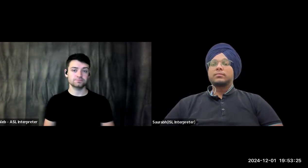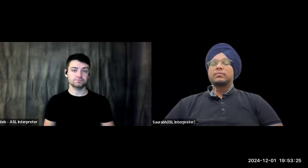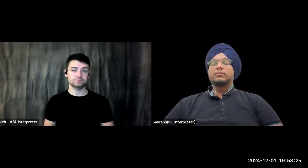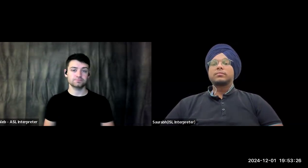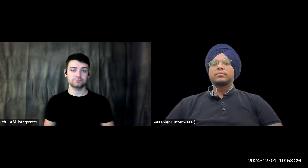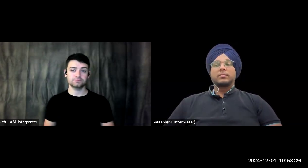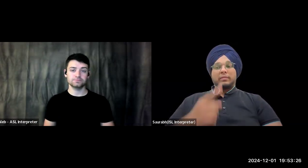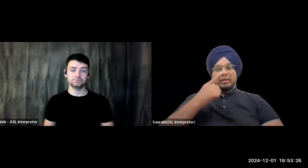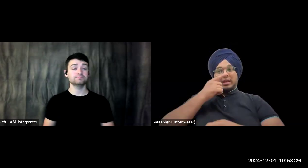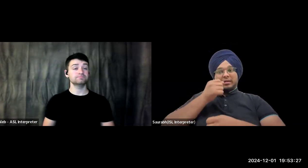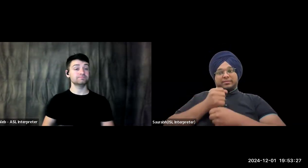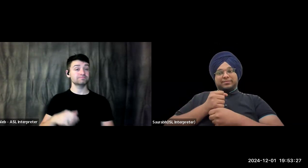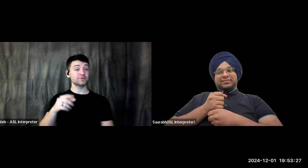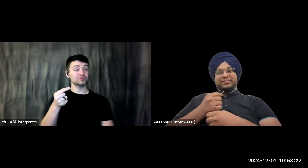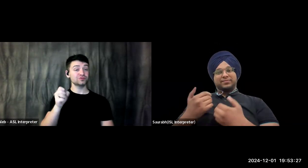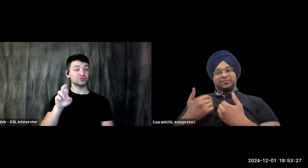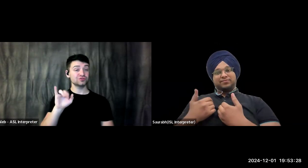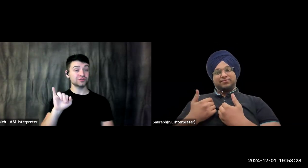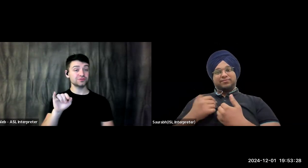[Geri speaking] This is Geri again.